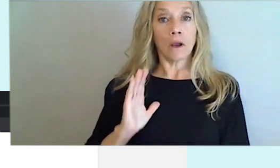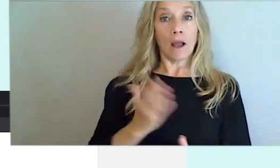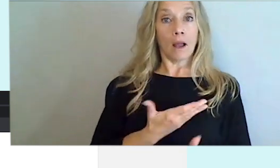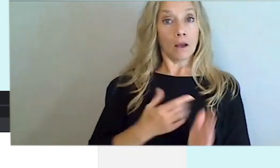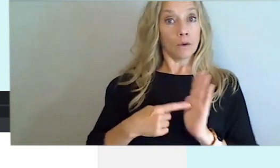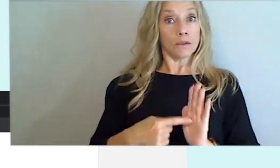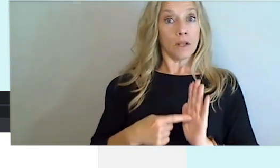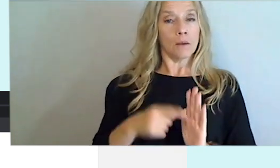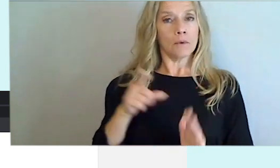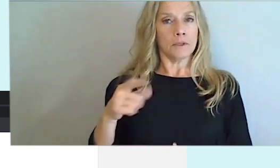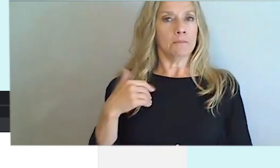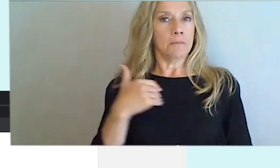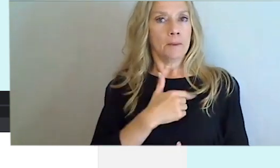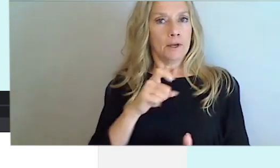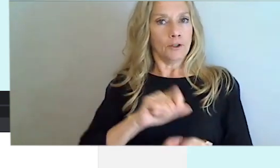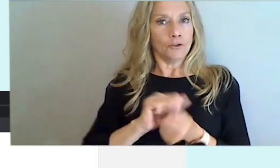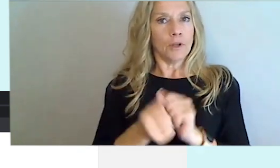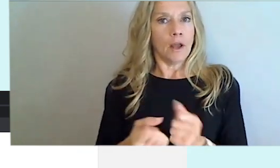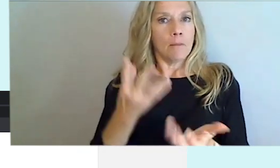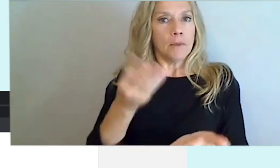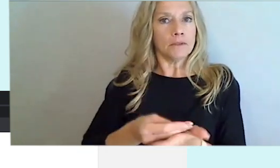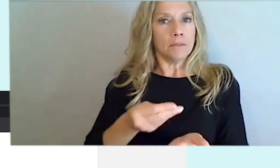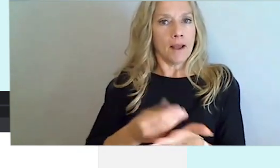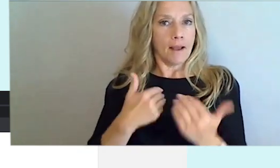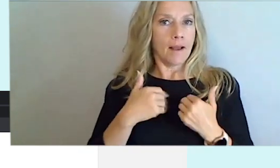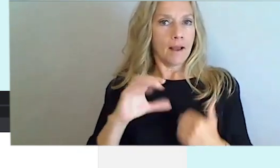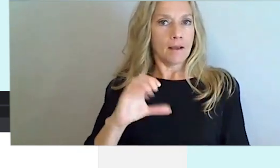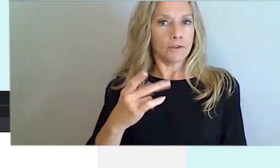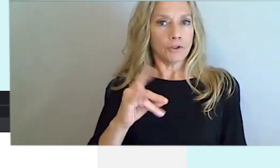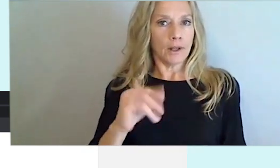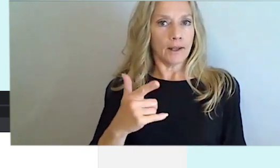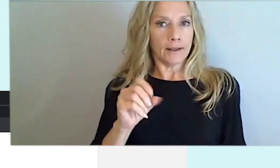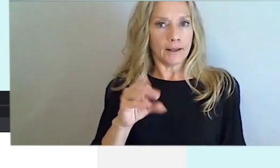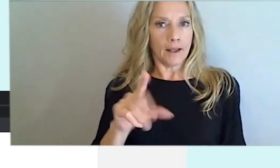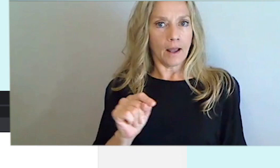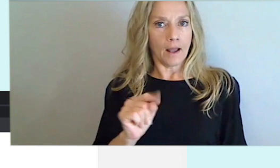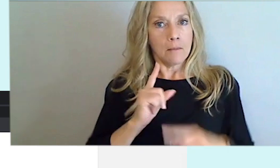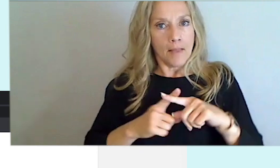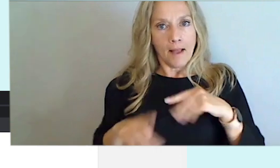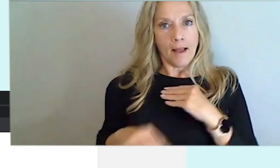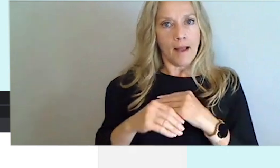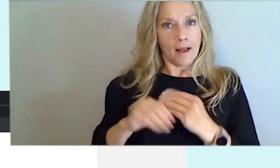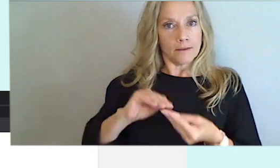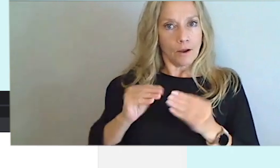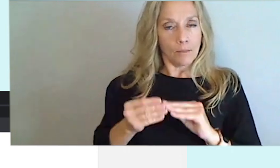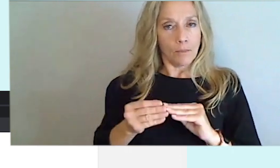of their checking account and add their checking account number so TennCare has as much information as possible.